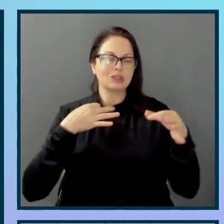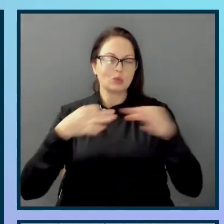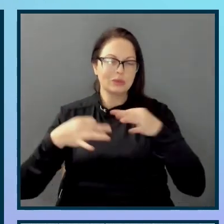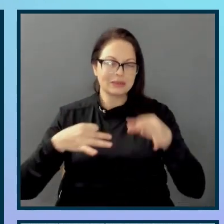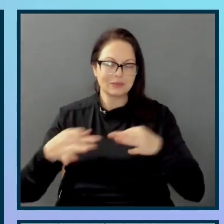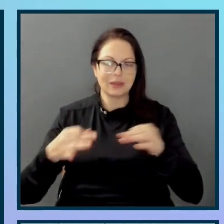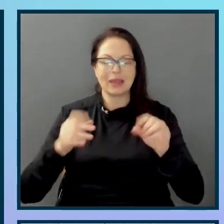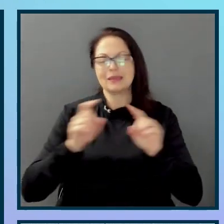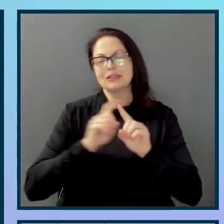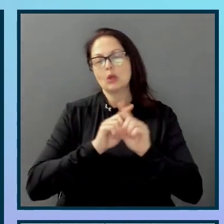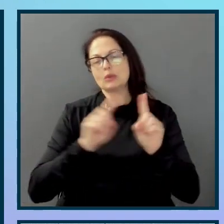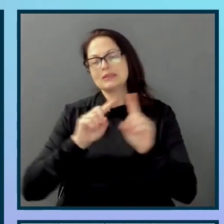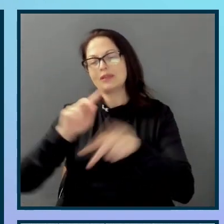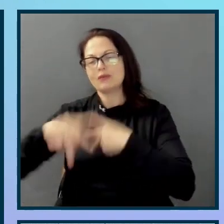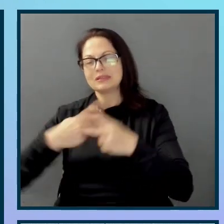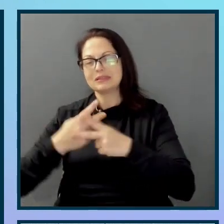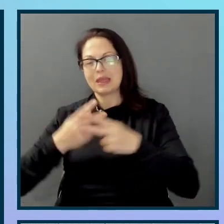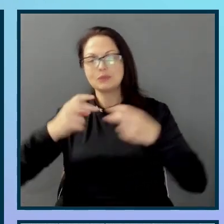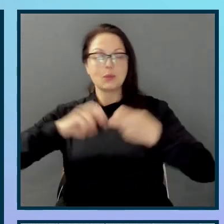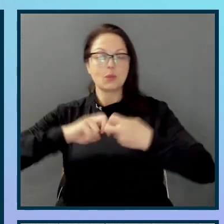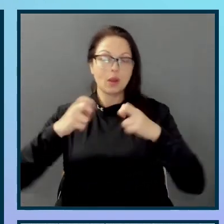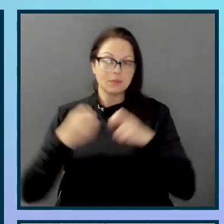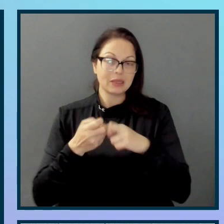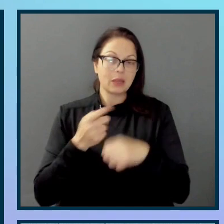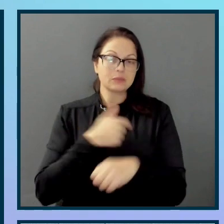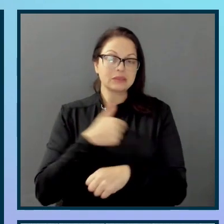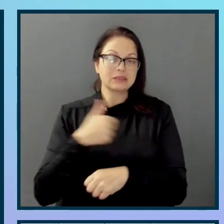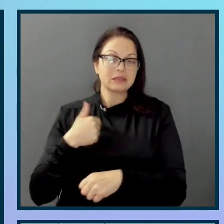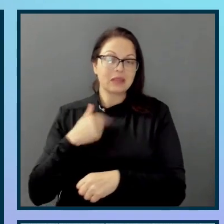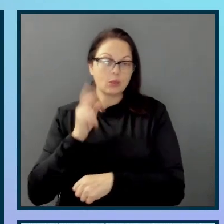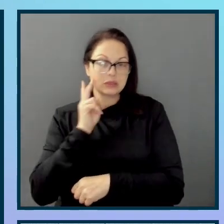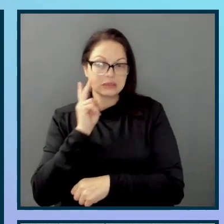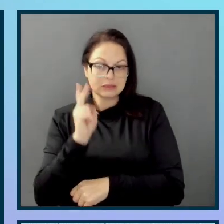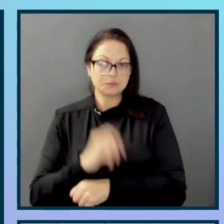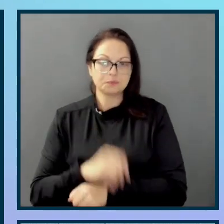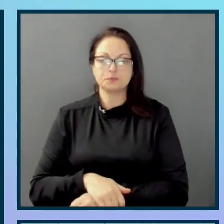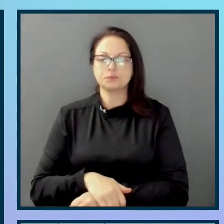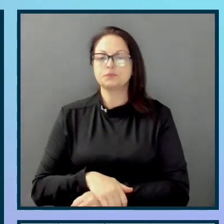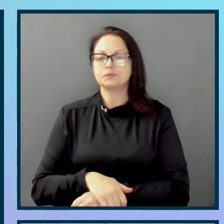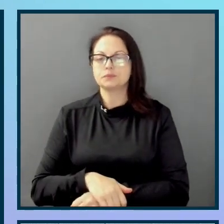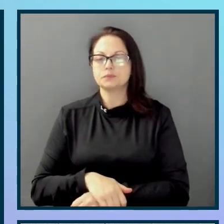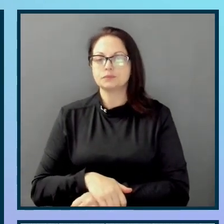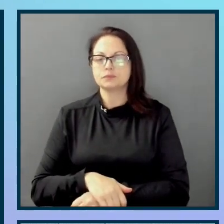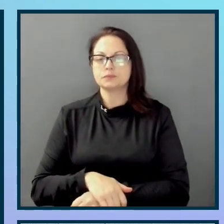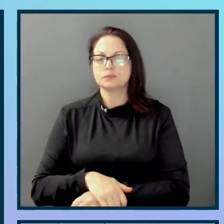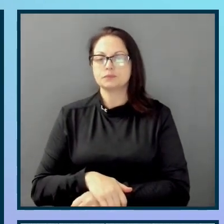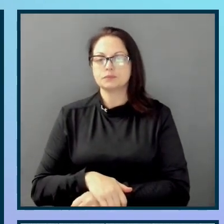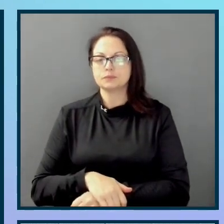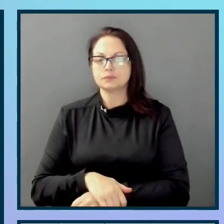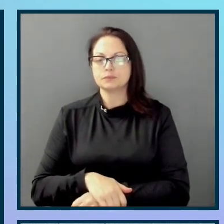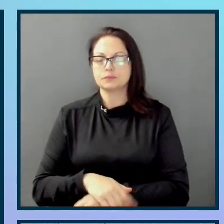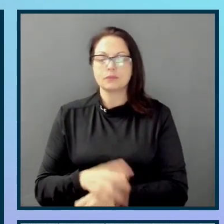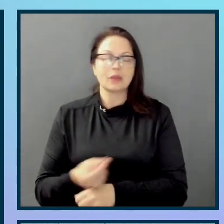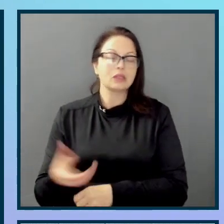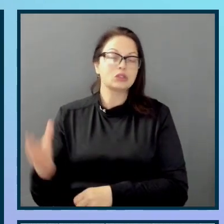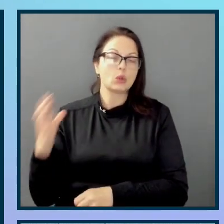might be in and how that might be applicable. So finally, on the coaching topic, giving your team accessibility coaches